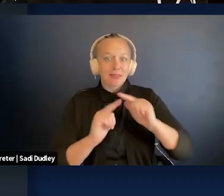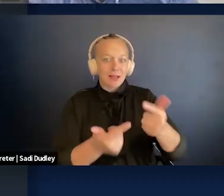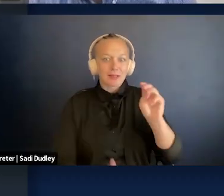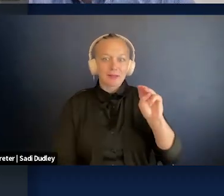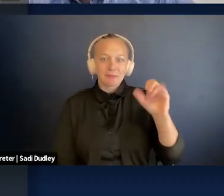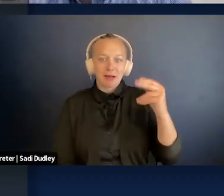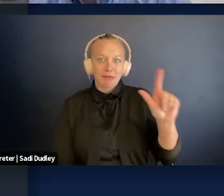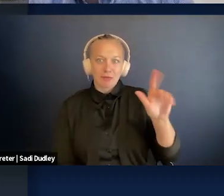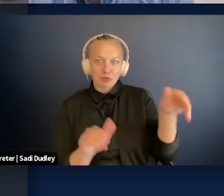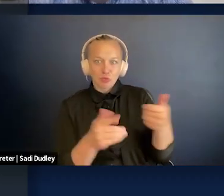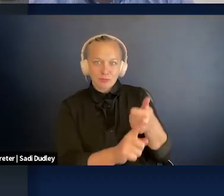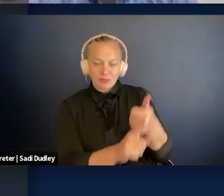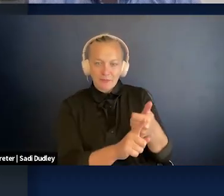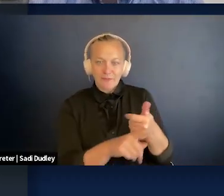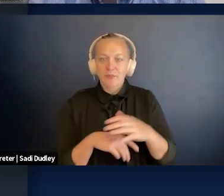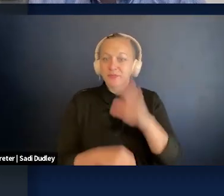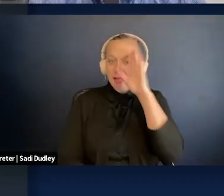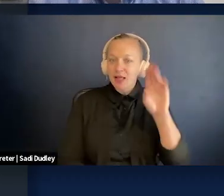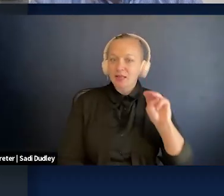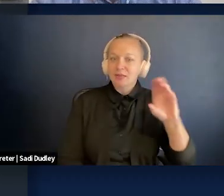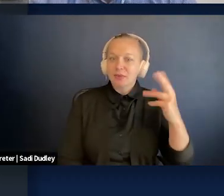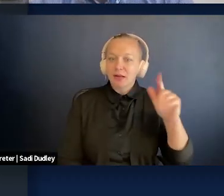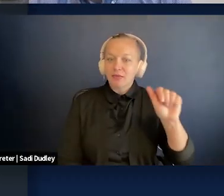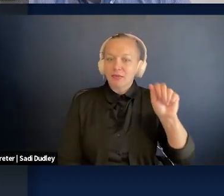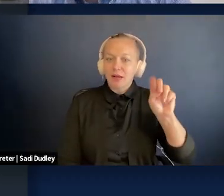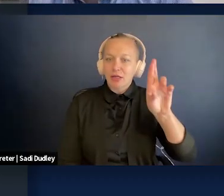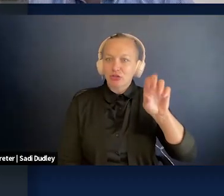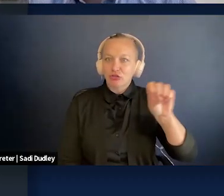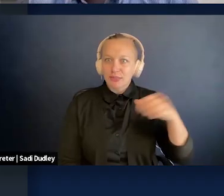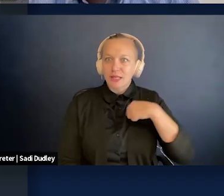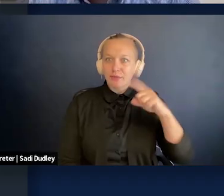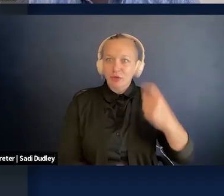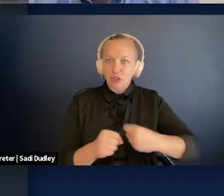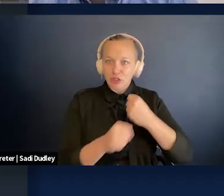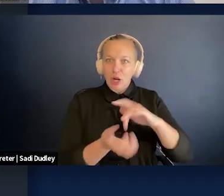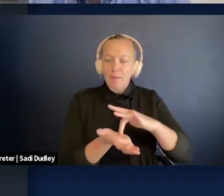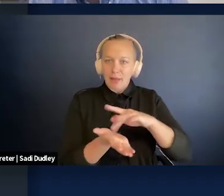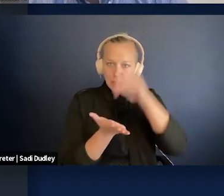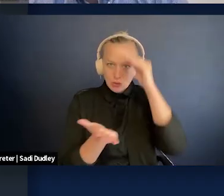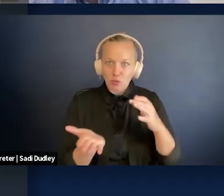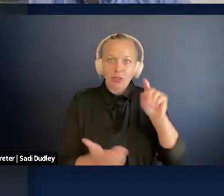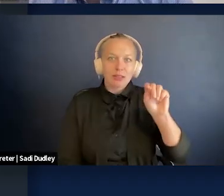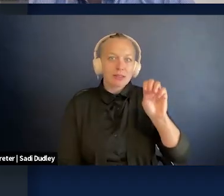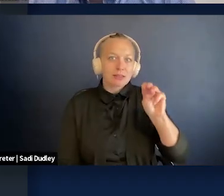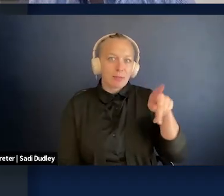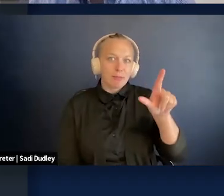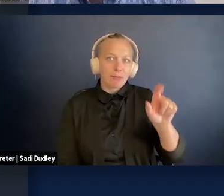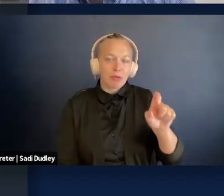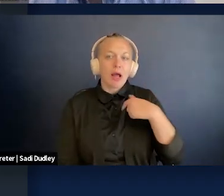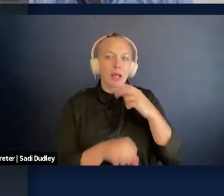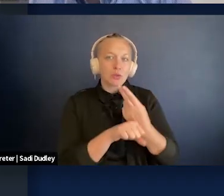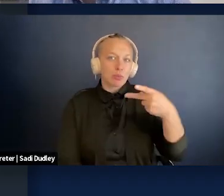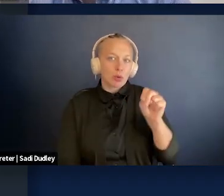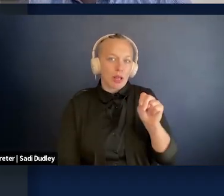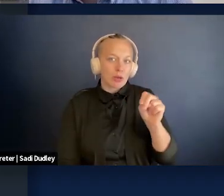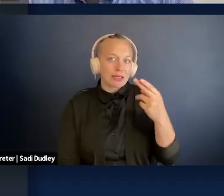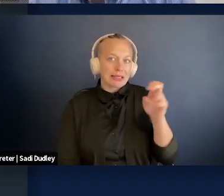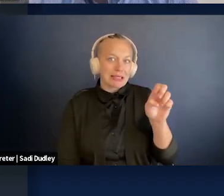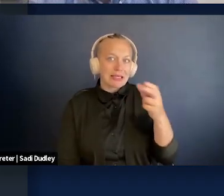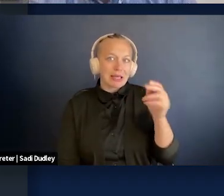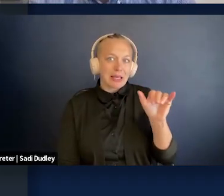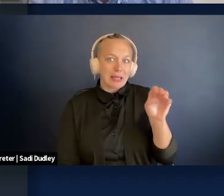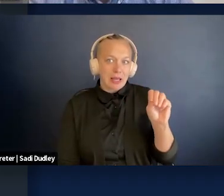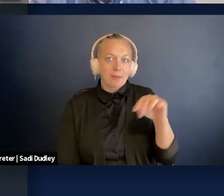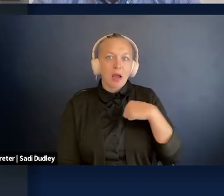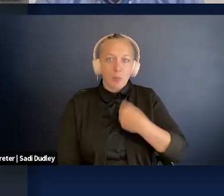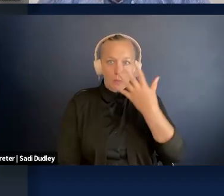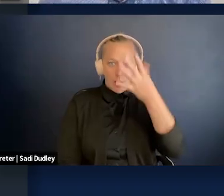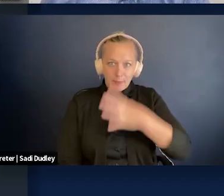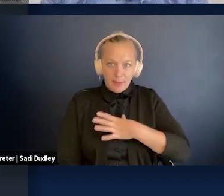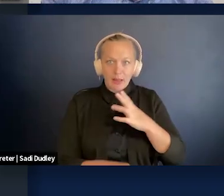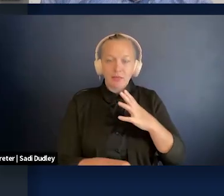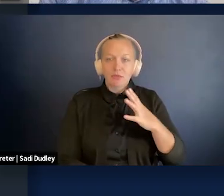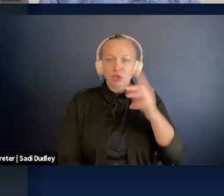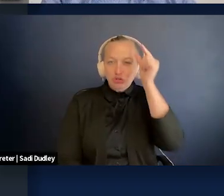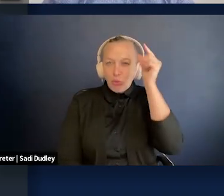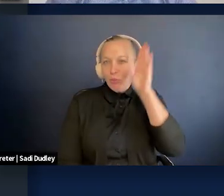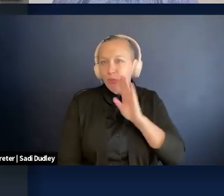Hello, everyone. My name is Michael Andres. I'm a first-year medical student at Temple University. I use he and him pronouns, and I am a white male with short brown hair, brown eyes, wearing a dress shirt.